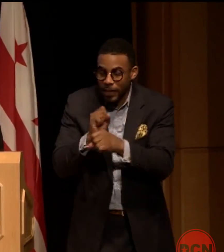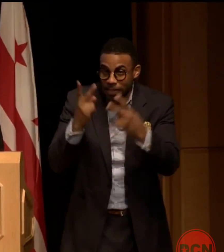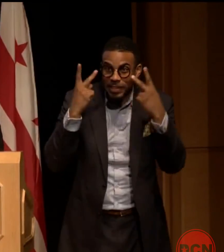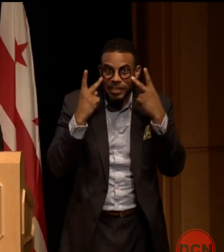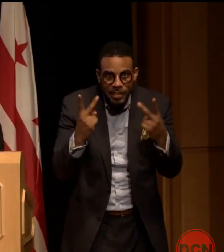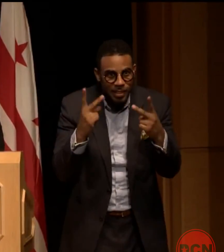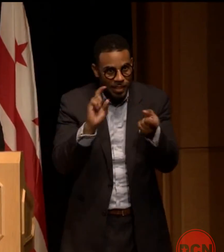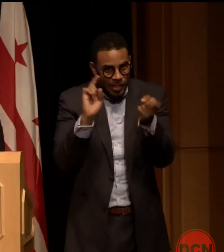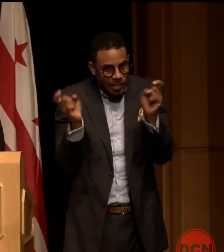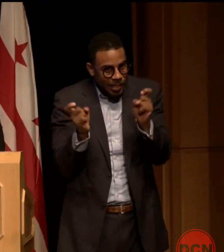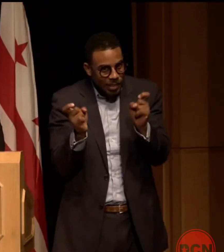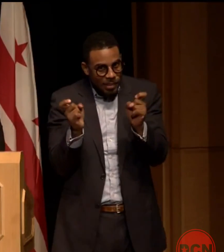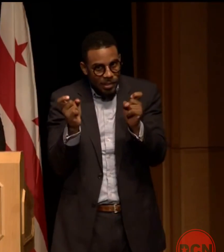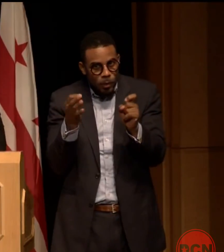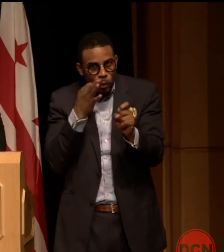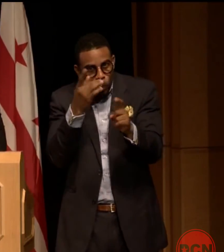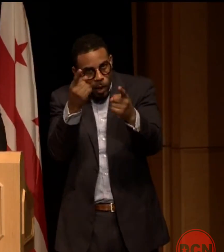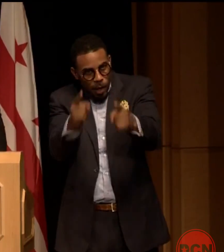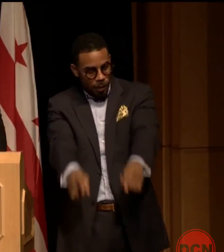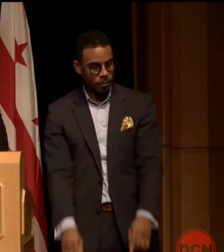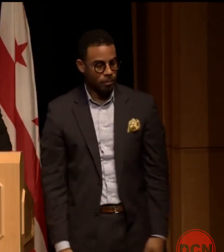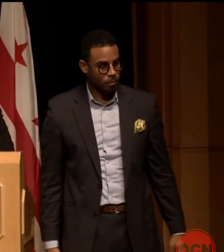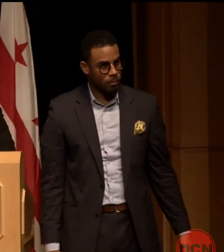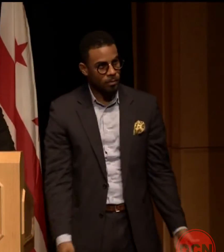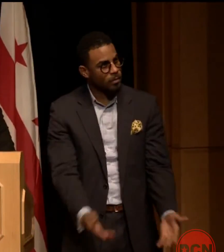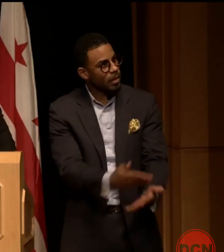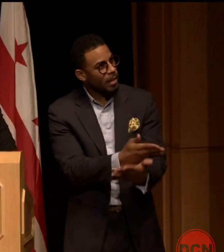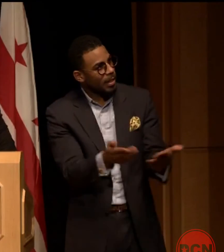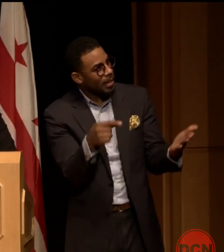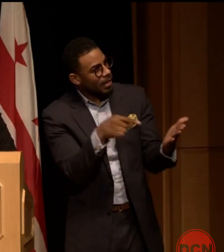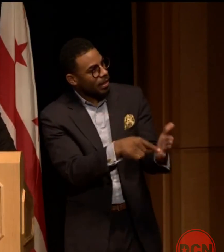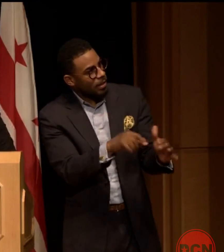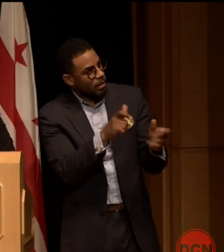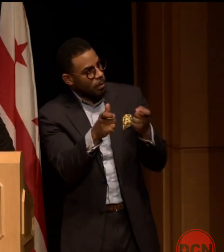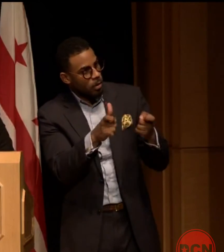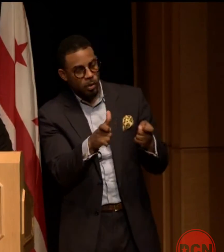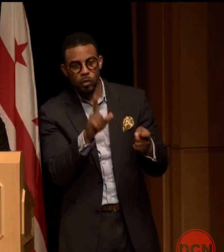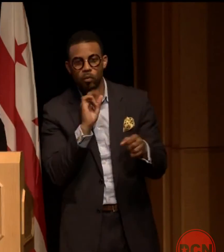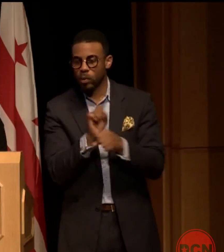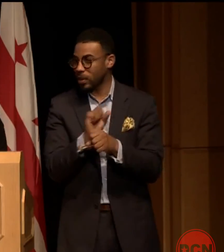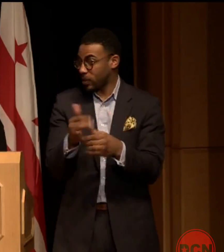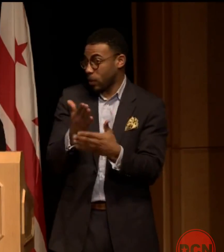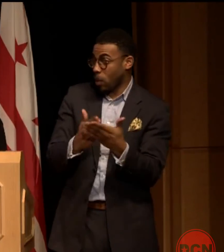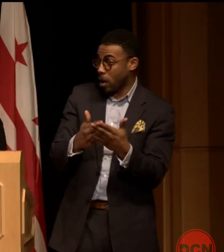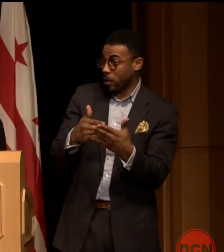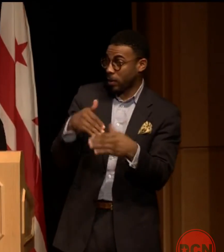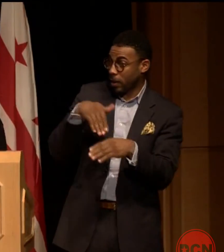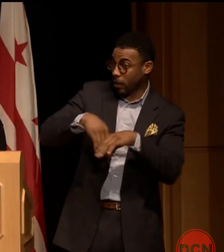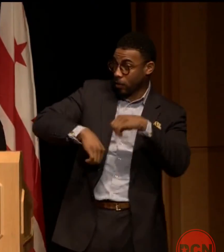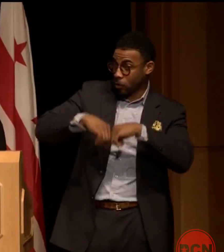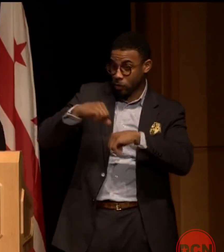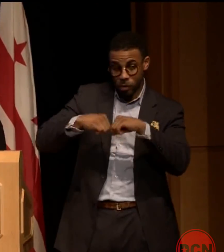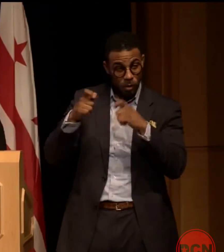THE CHANGE THAT IS COMING. THIS ADMINISTRATION IS REALLY -- THIS IS PART OF THE EFFORTS OF THE ADMINISTRATION TO REALLY PUT